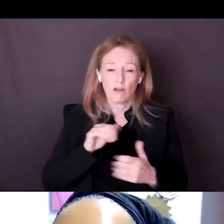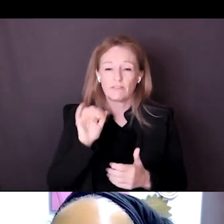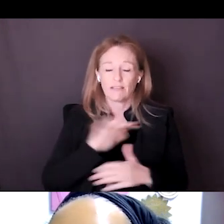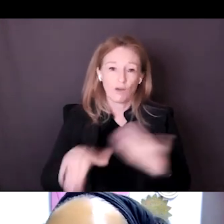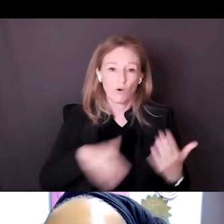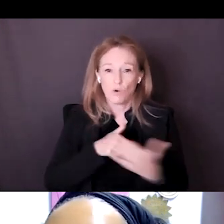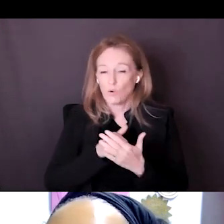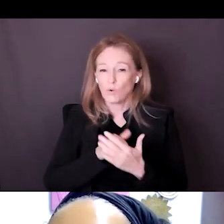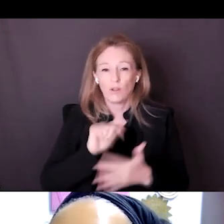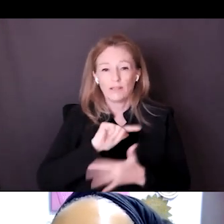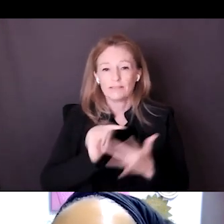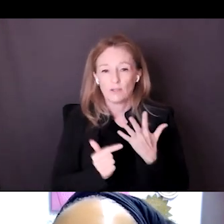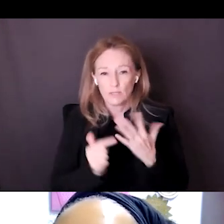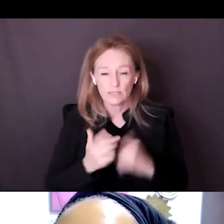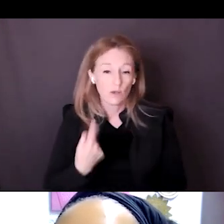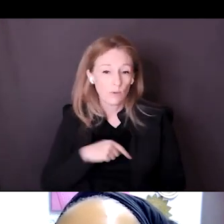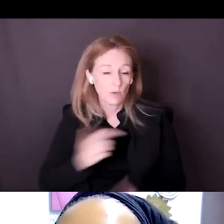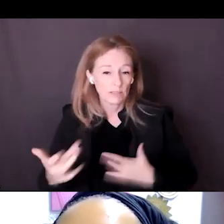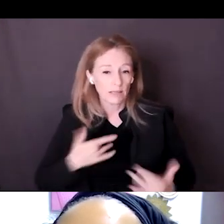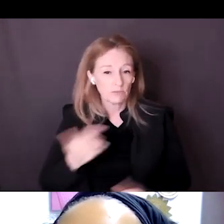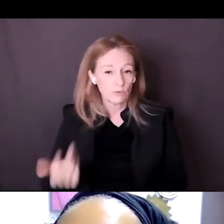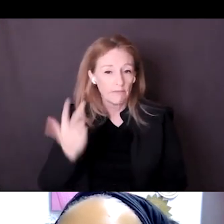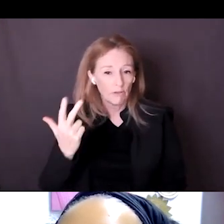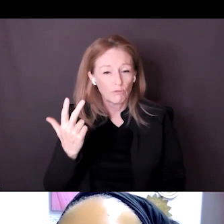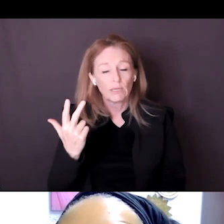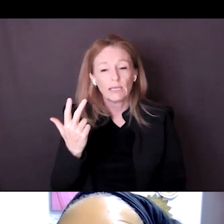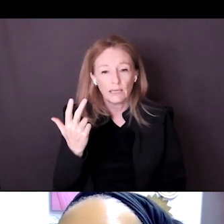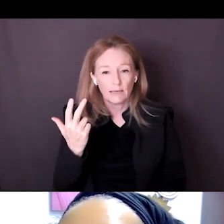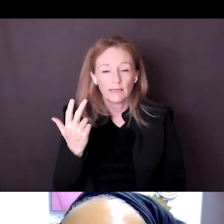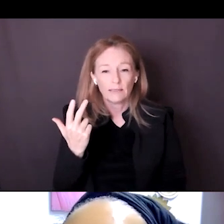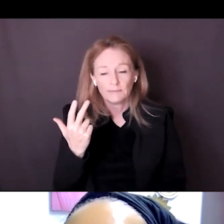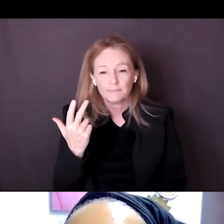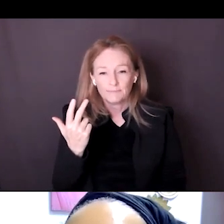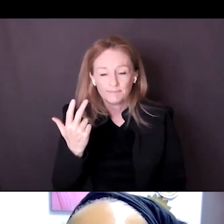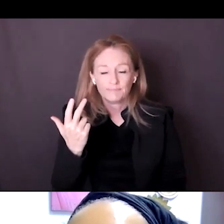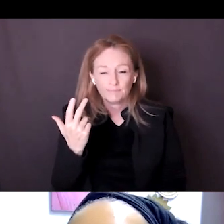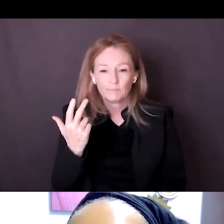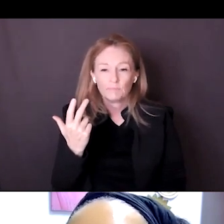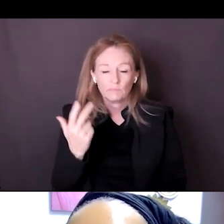EXCITED TO HAVE THREE INFORMATIVE PRESENTATIONS HAPPEN DURING